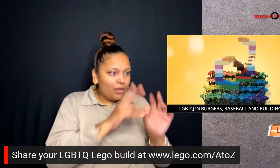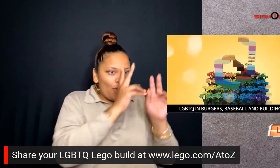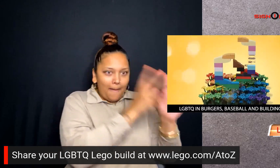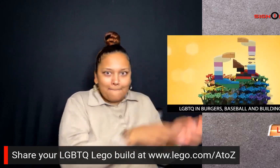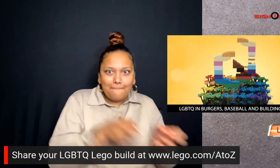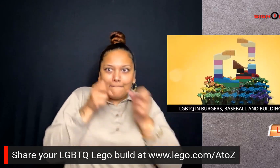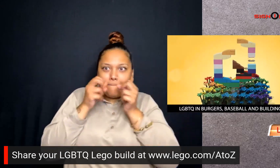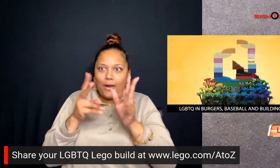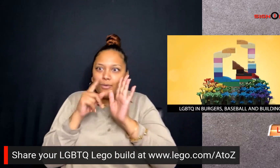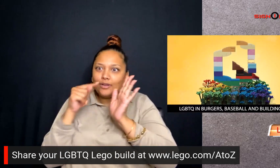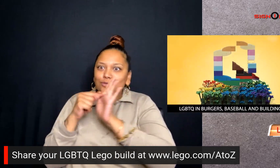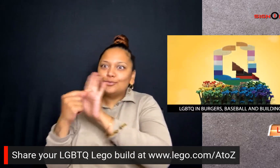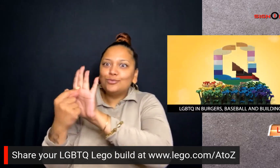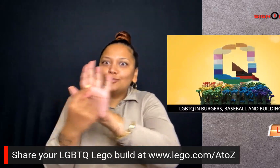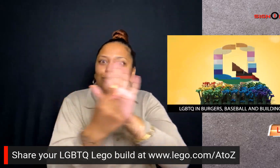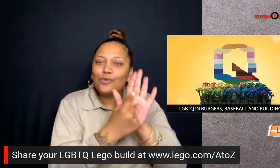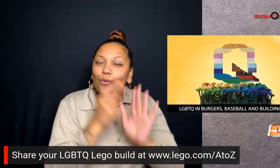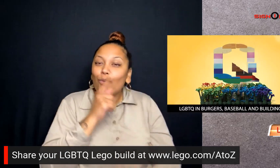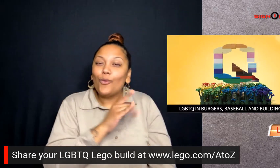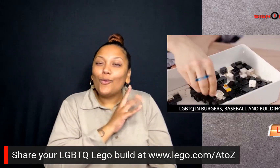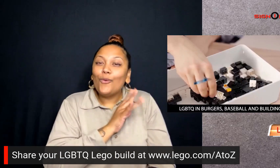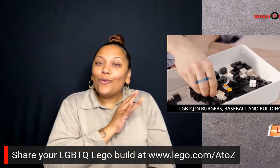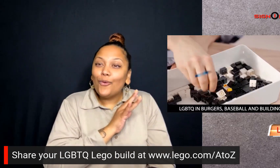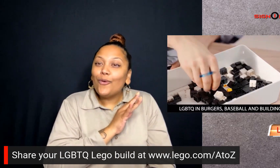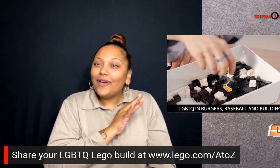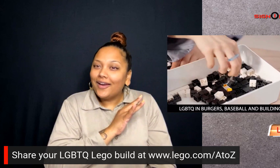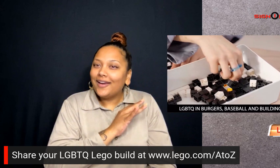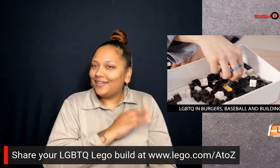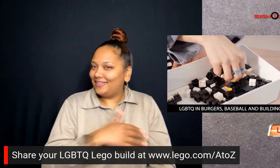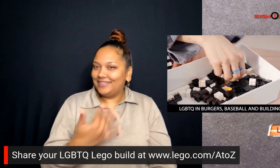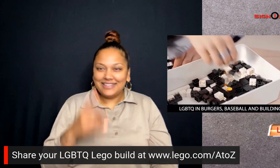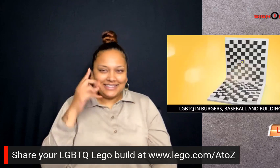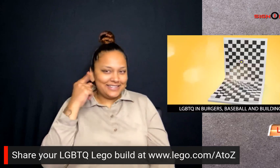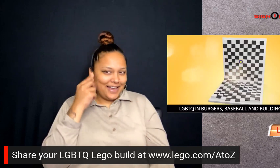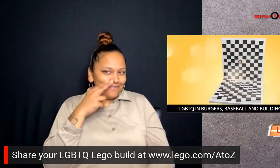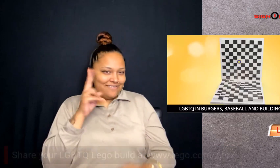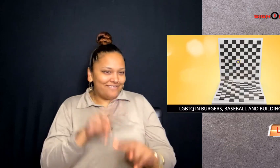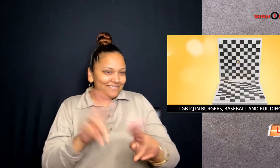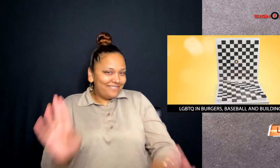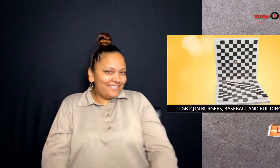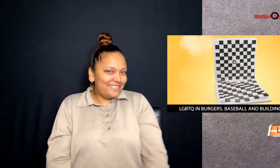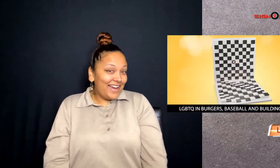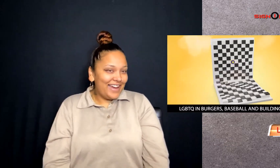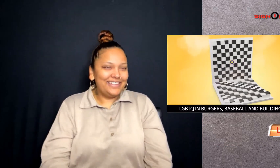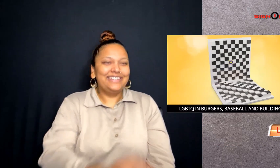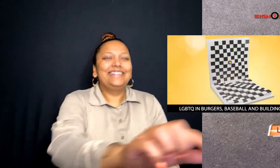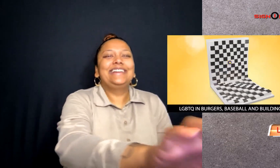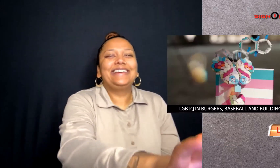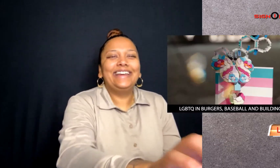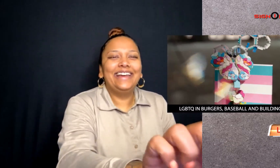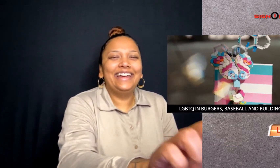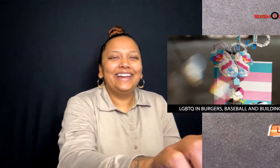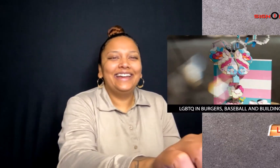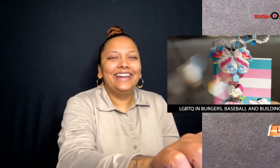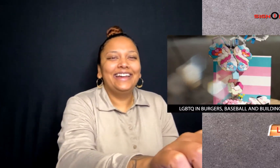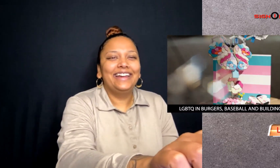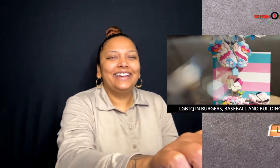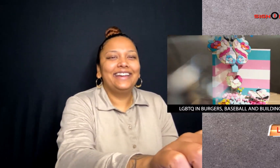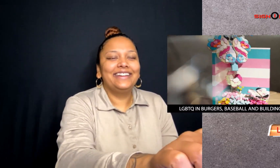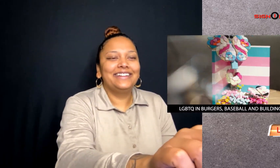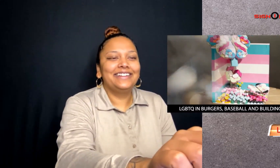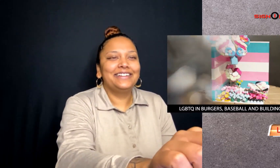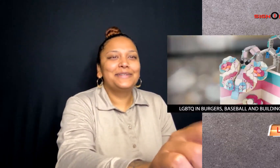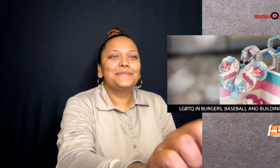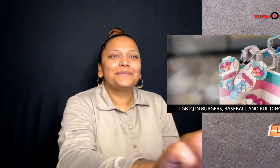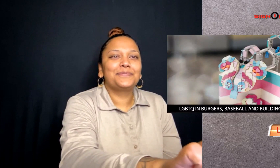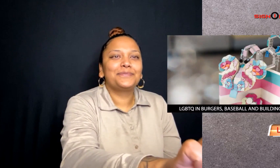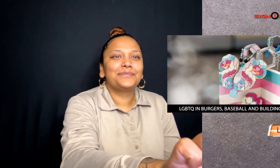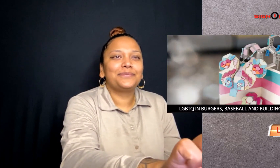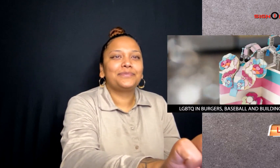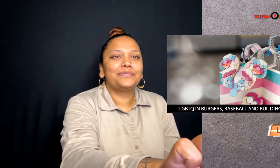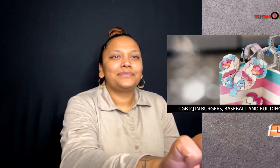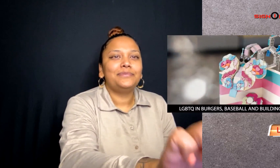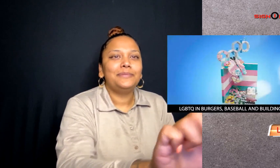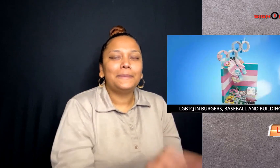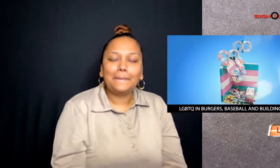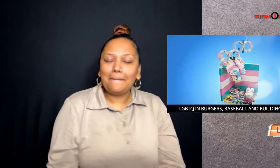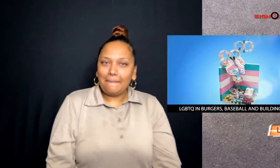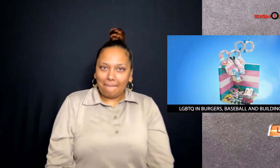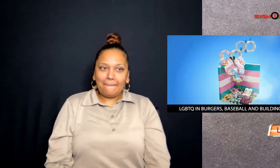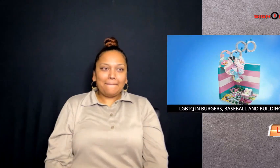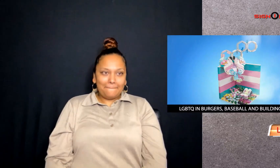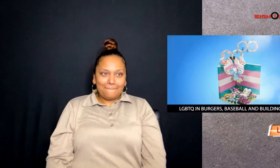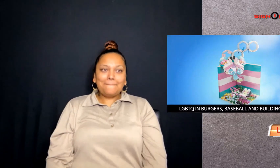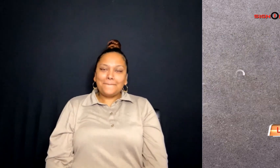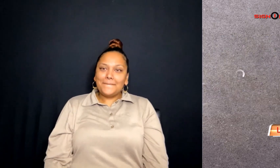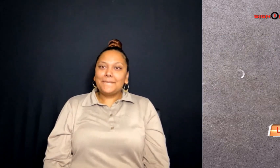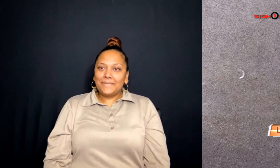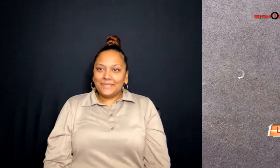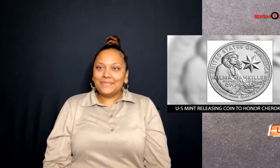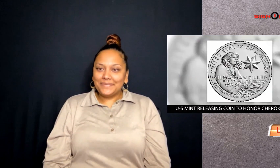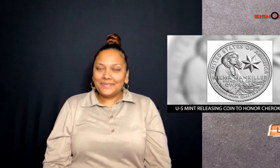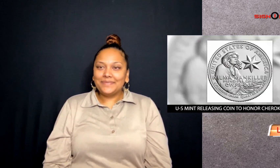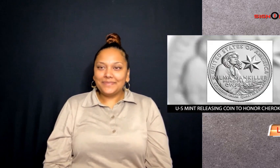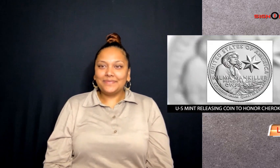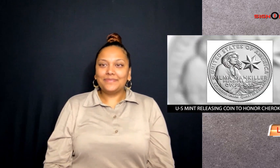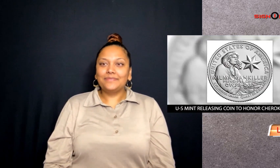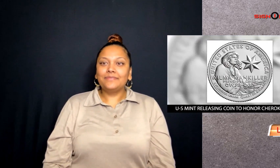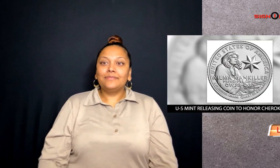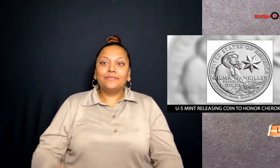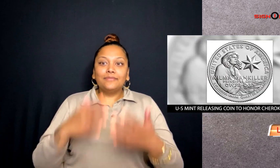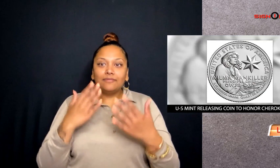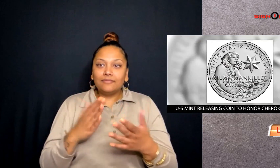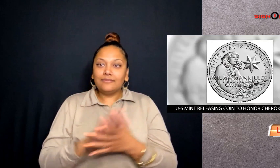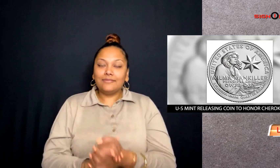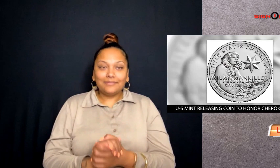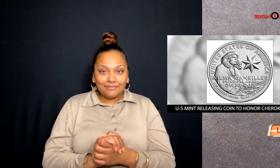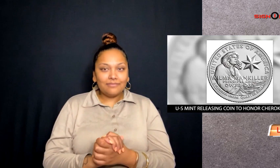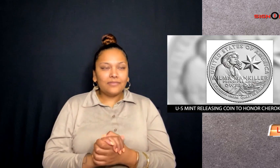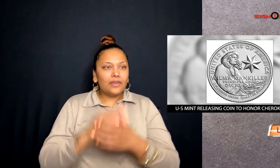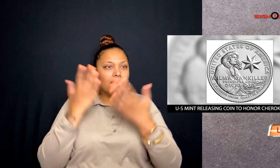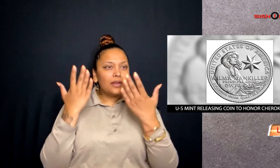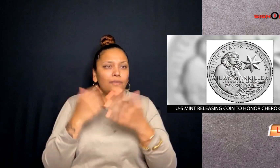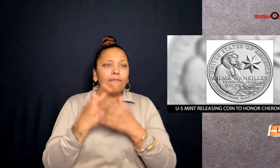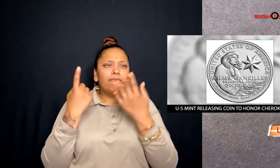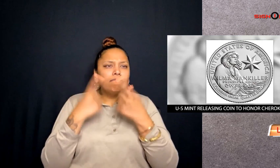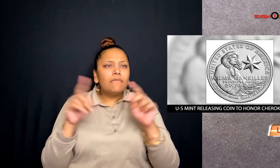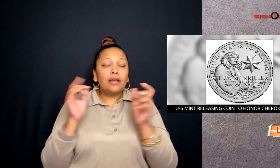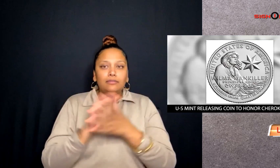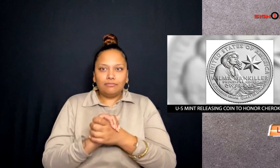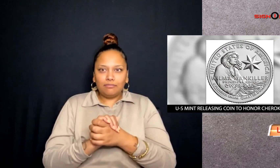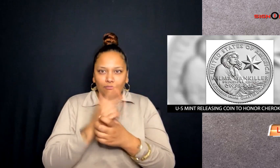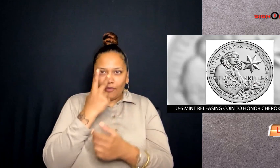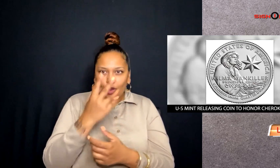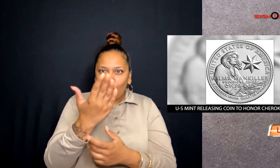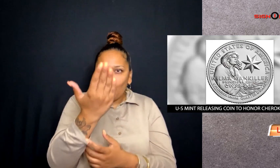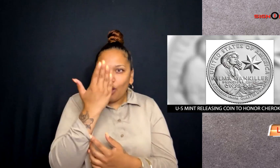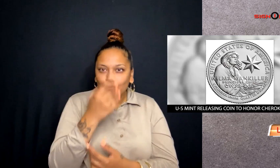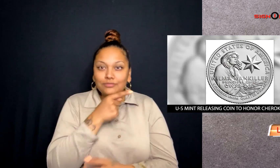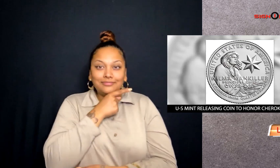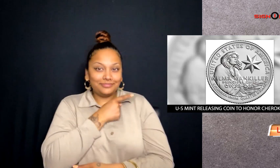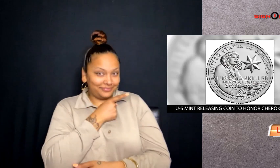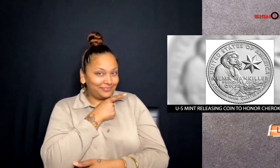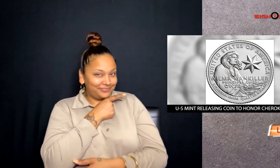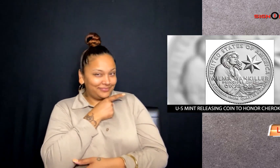will be featured on the site so cool that sounds fun